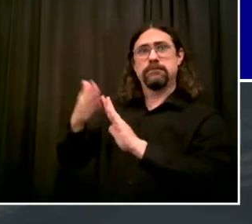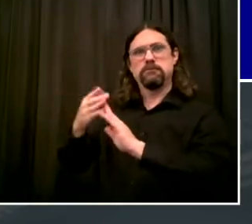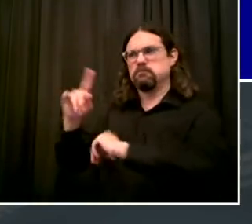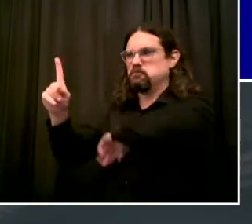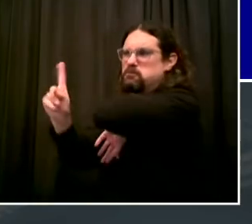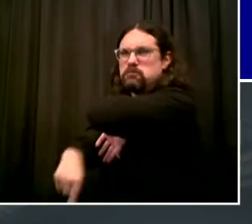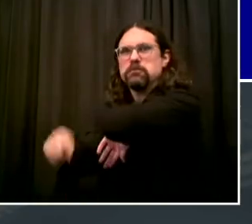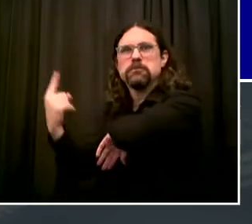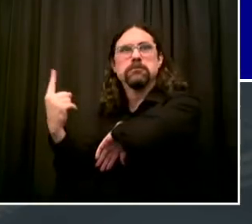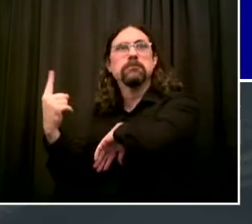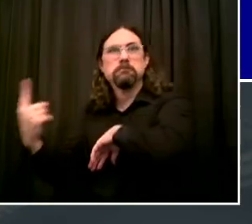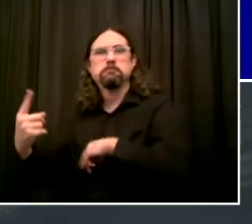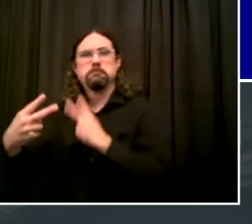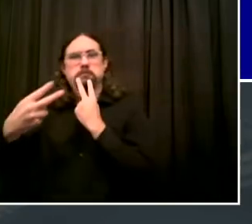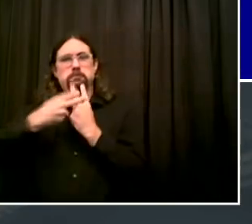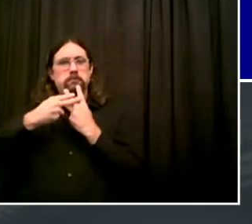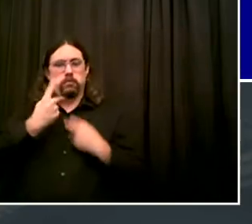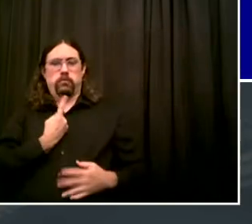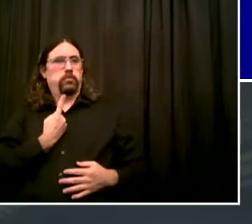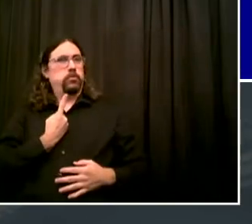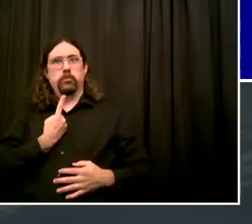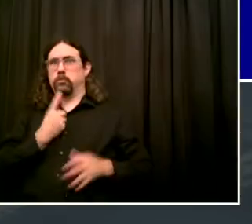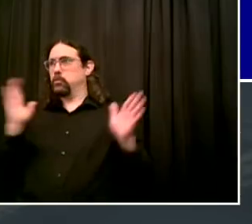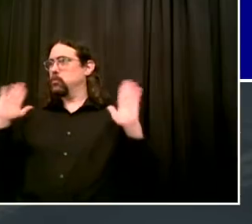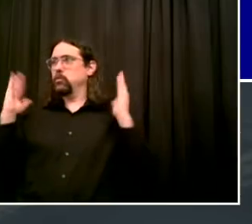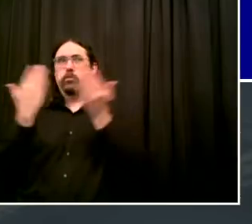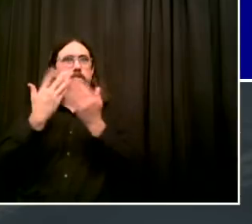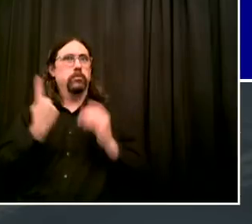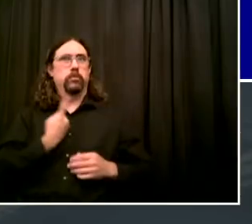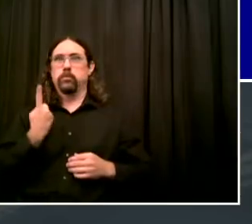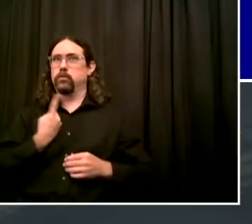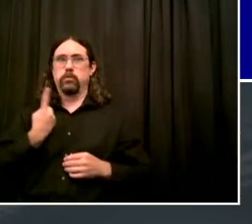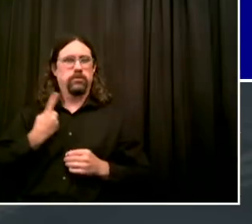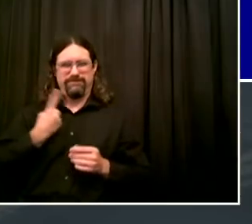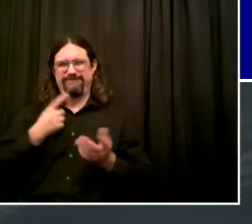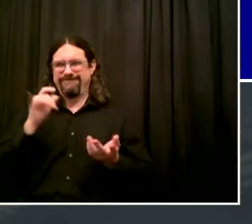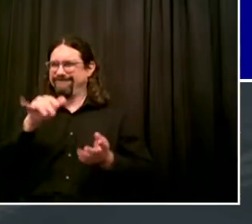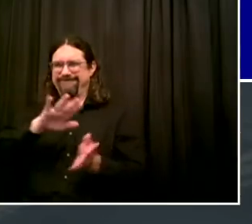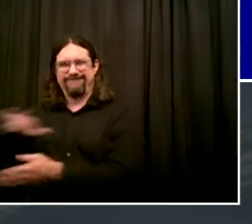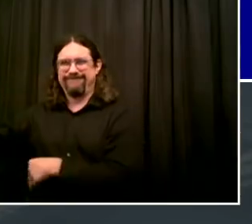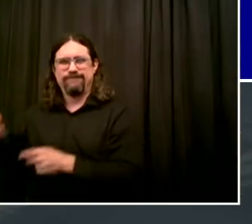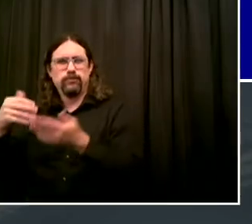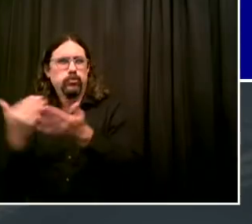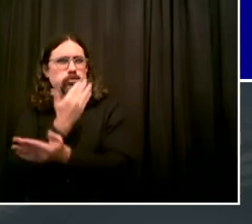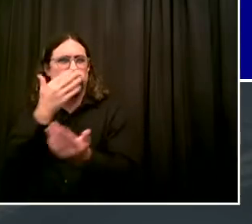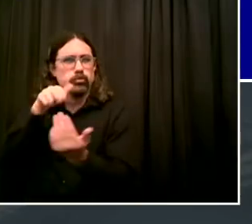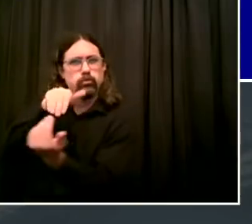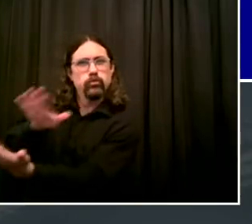TAKE OTHER MEASURES AND NEW